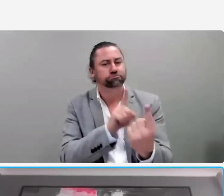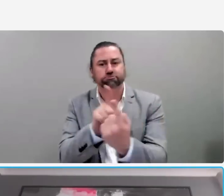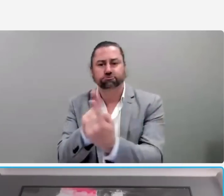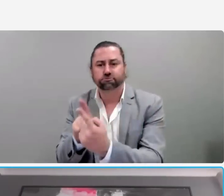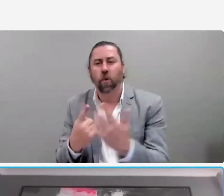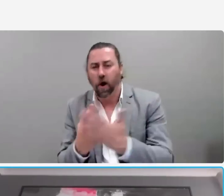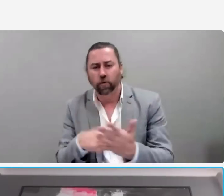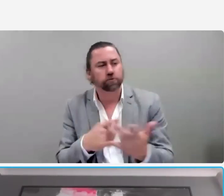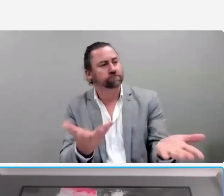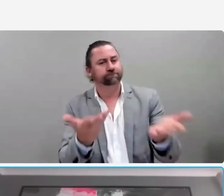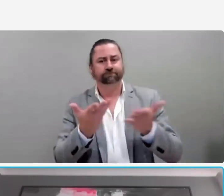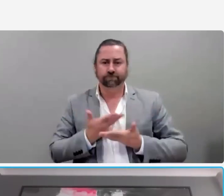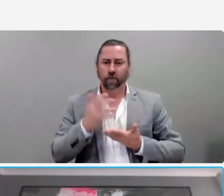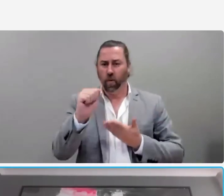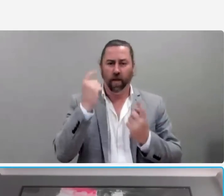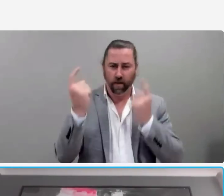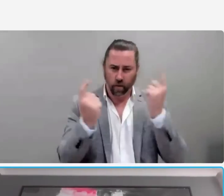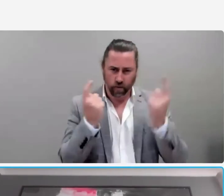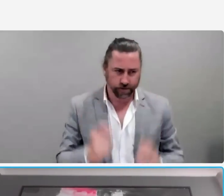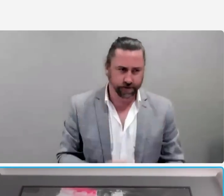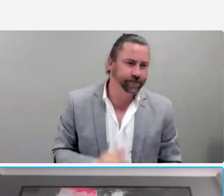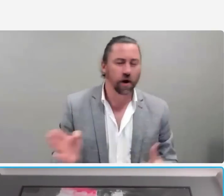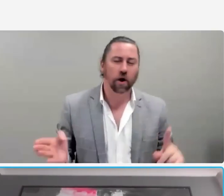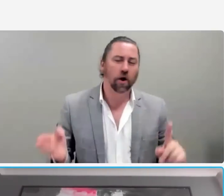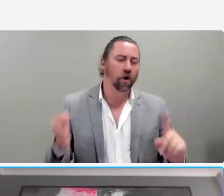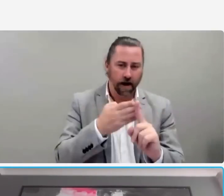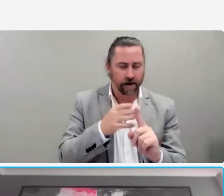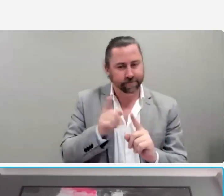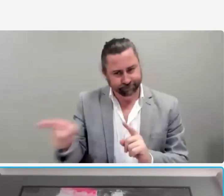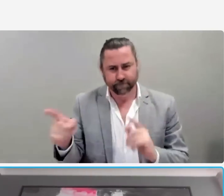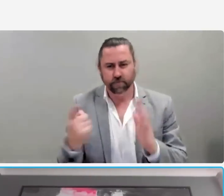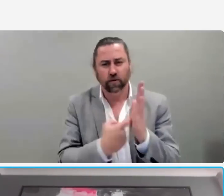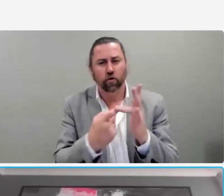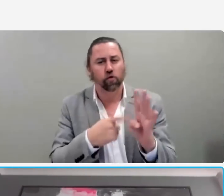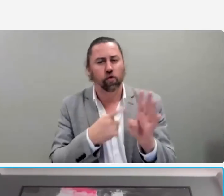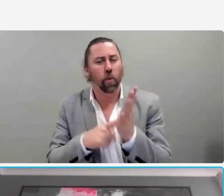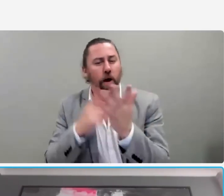So if we just go back to what the Royal Commission said, in relation to quality it said that